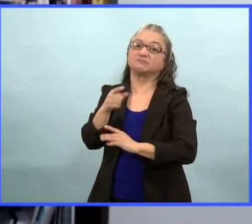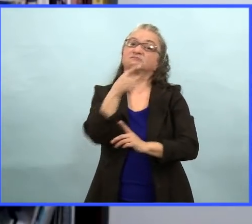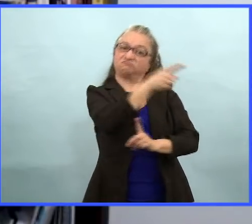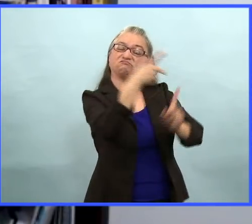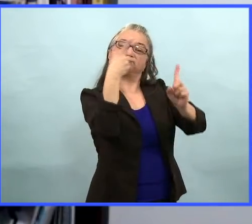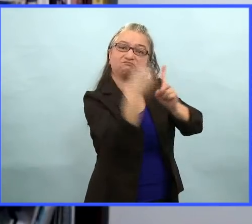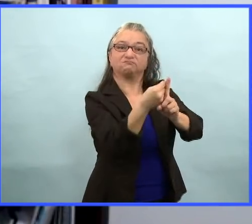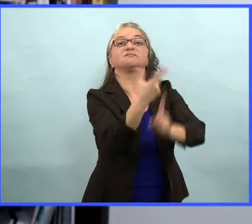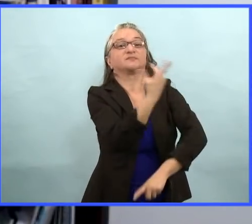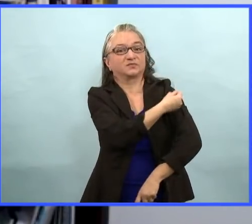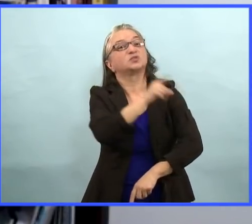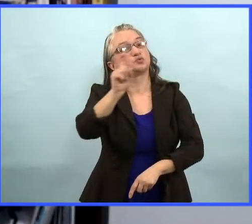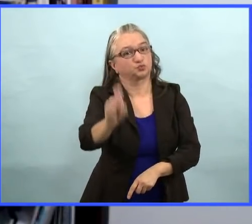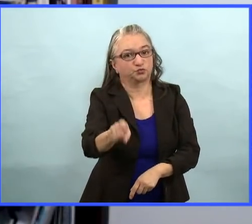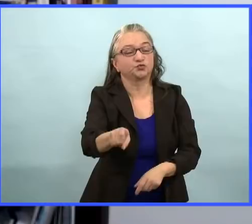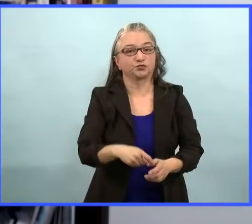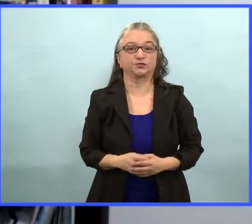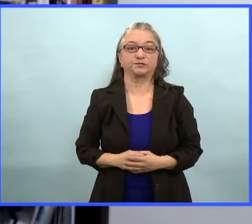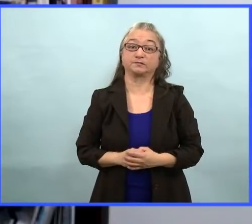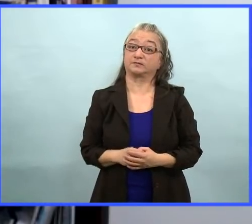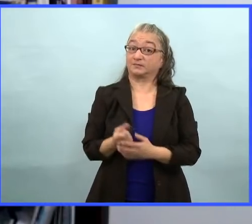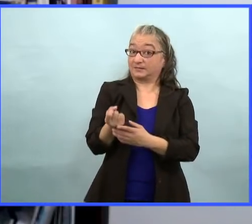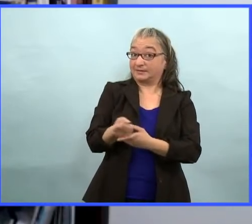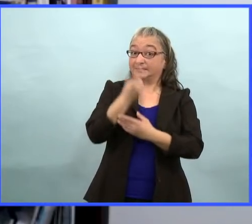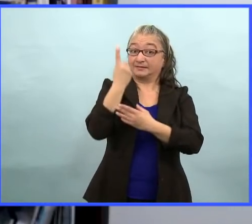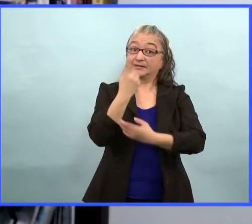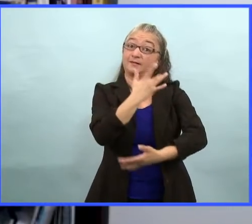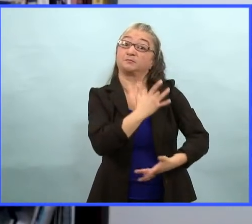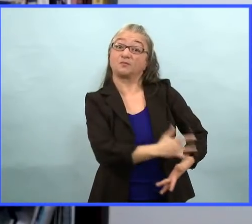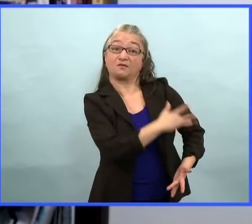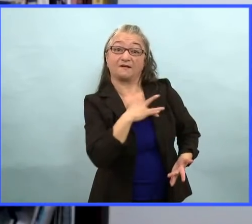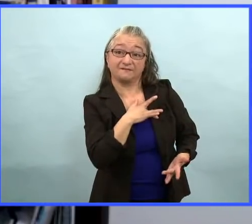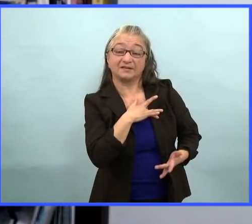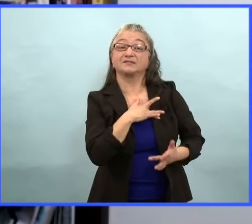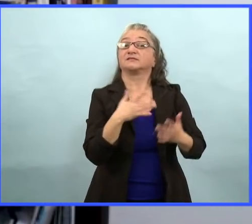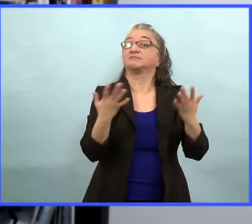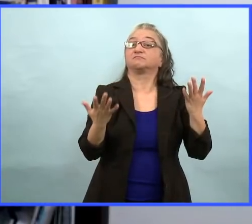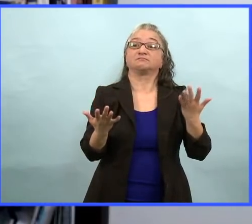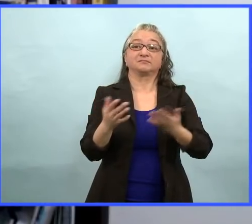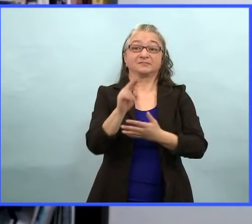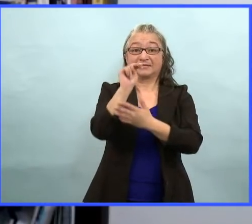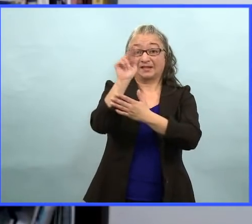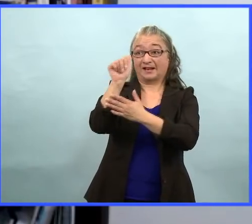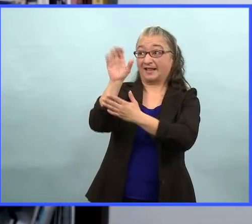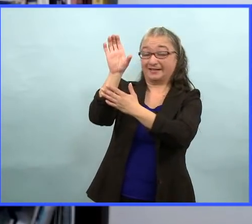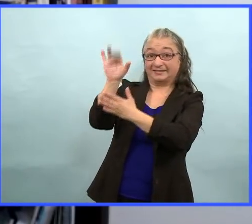province or nasi is recommending boosters for the general population of youth age 12 to 17.